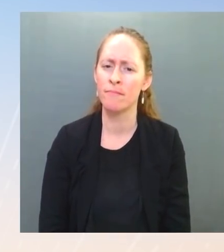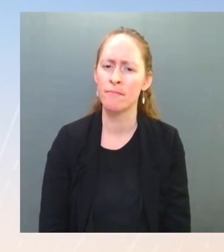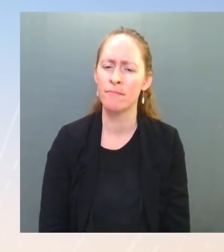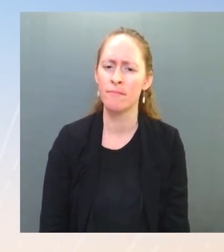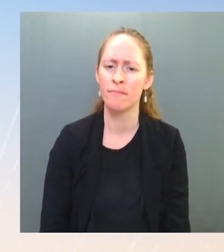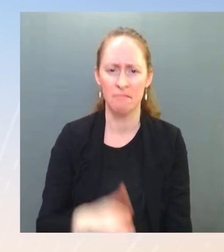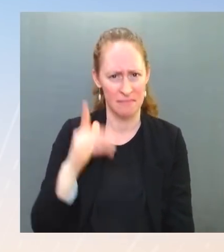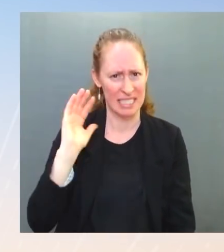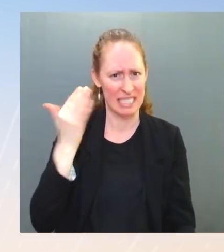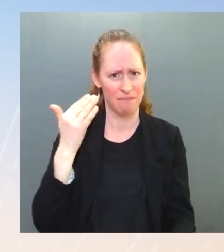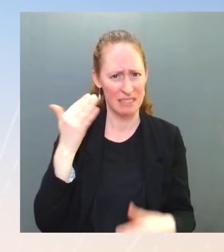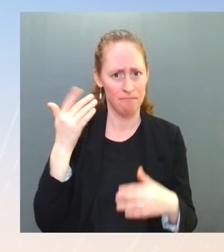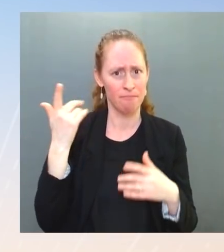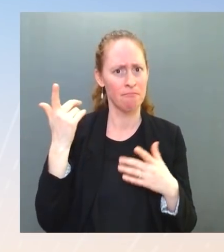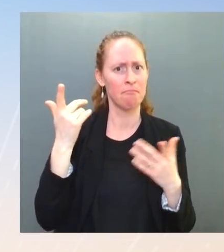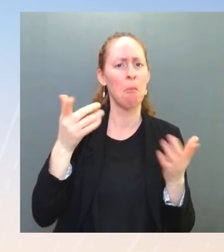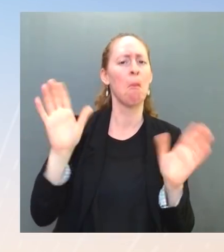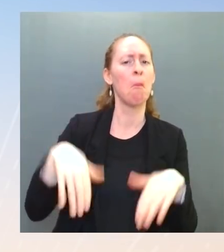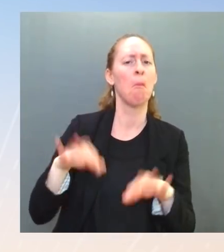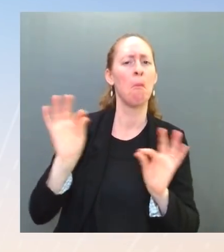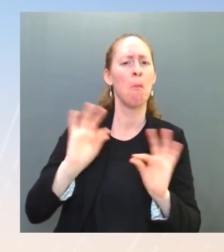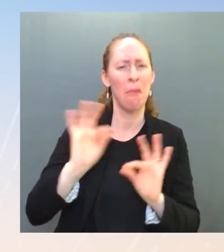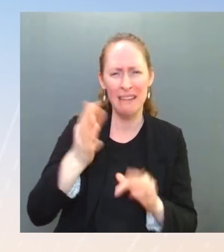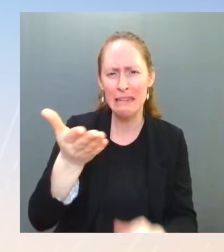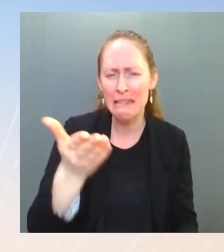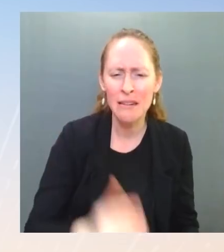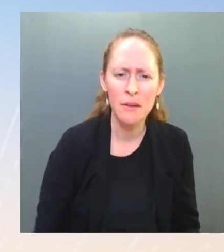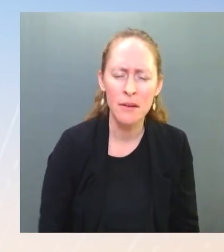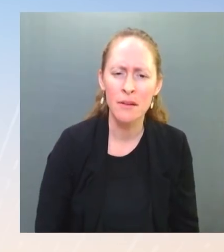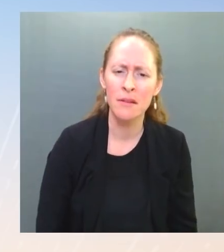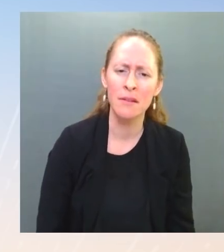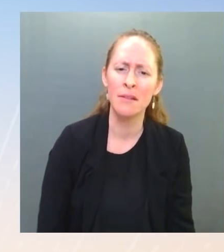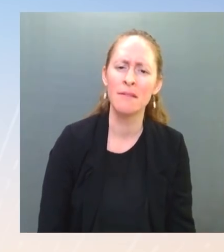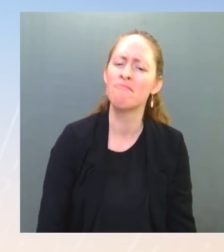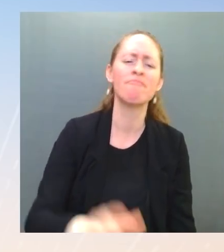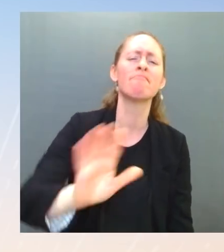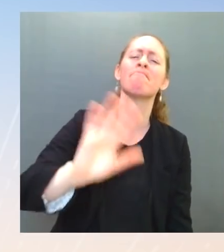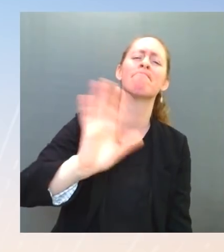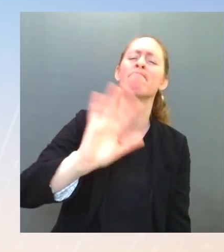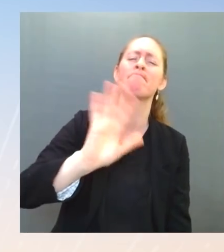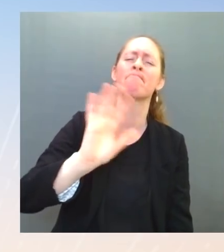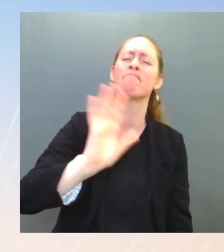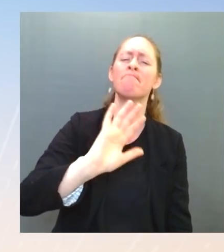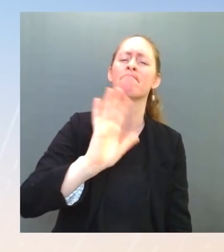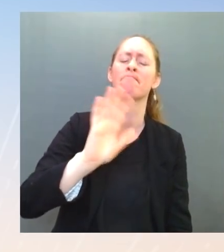to make them more comfortable, or because they chose to that day, or maybe they're going to be around family members